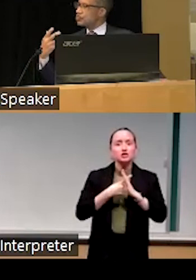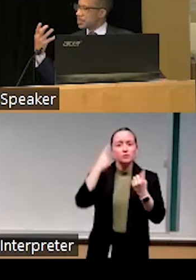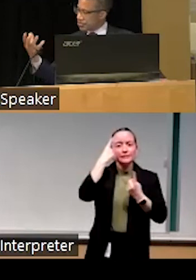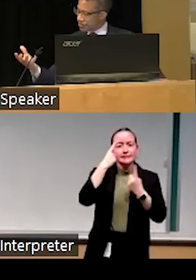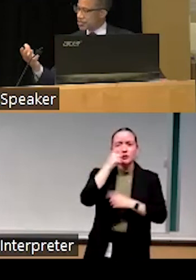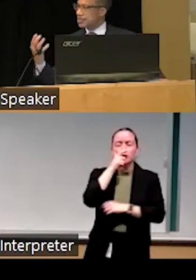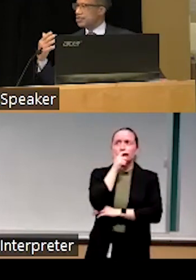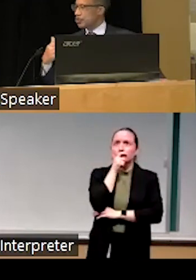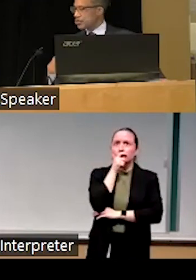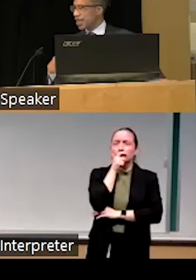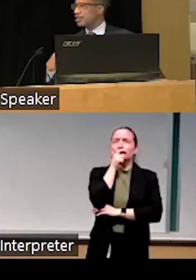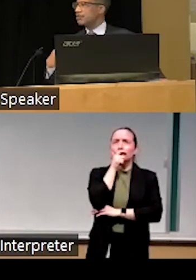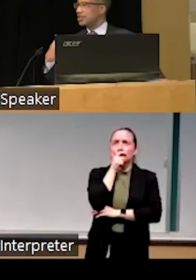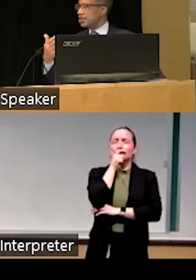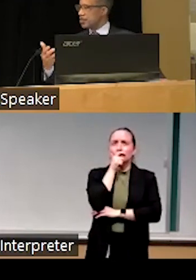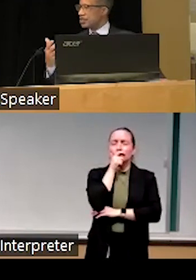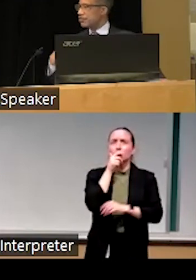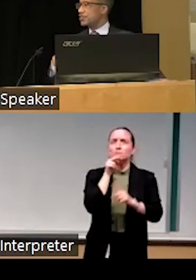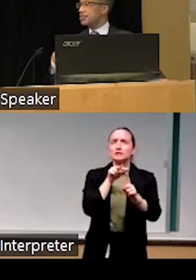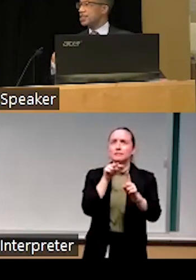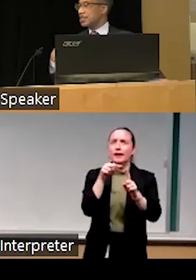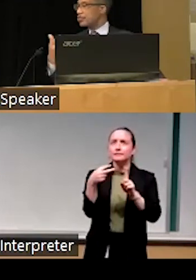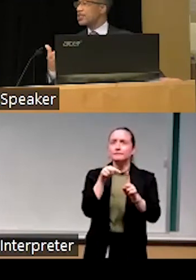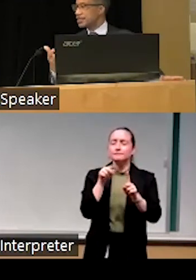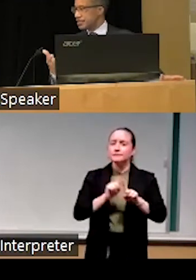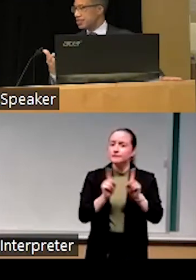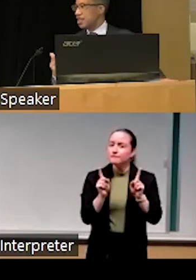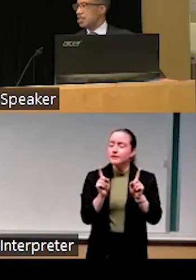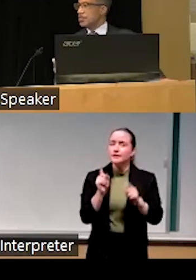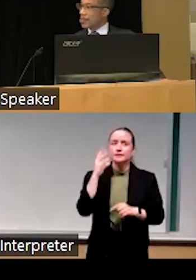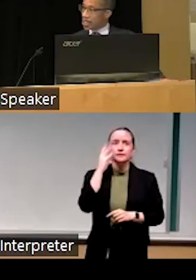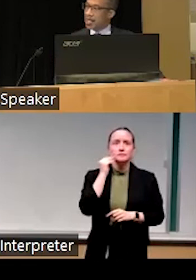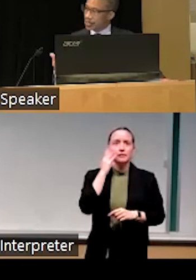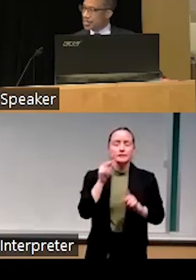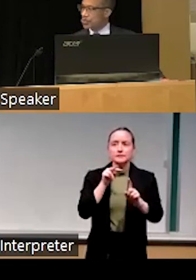the differences in perspective and some of the differences in experiences that my colleagues